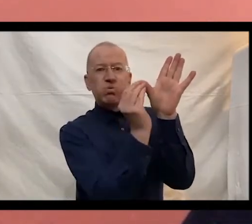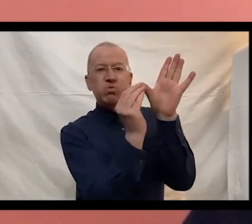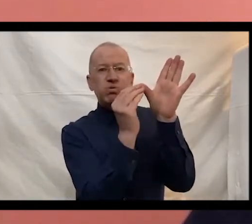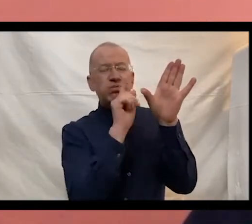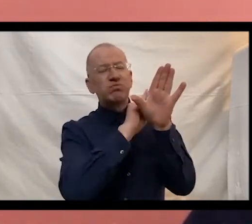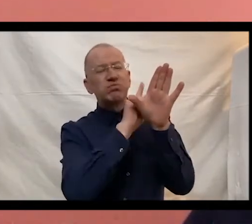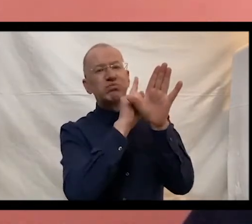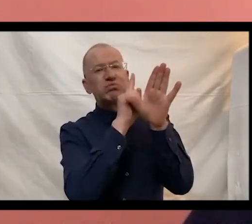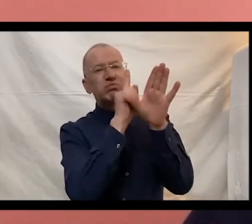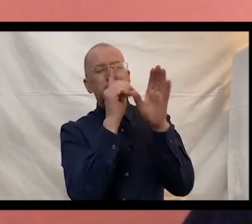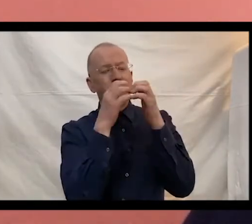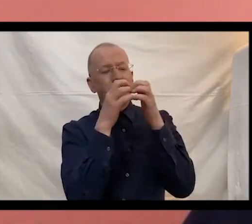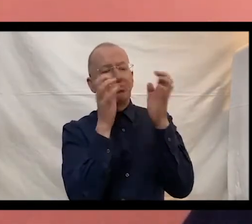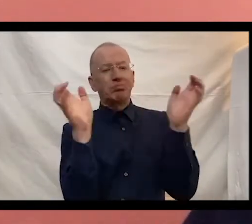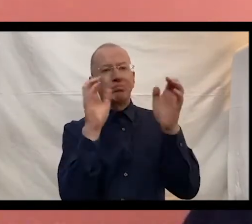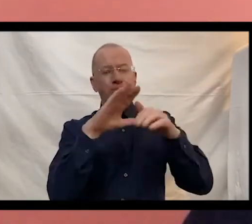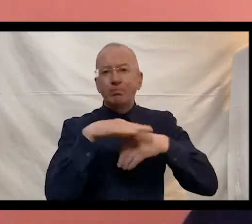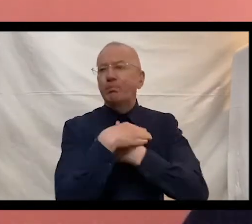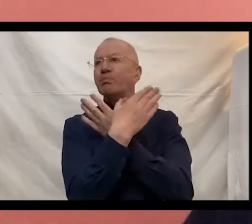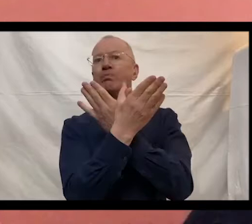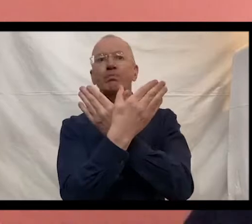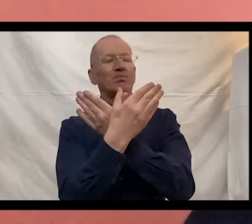from which in due time I’d emerge with radiant wings.